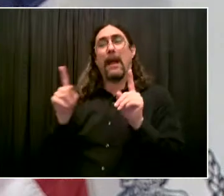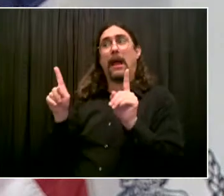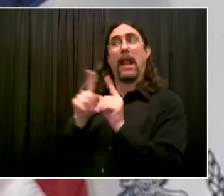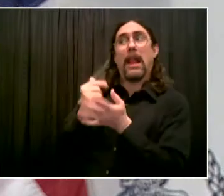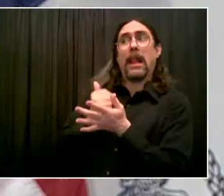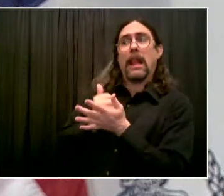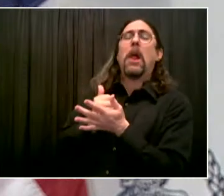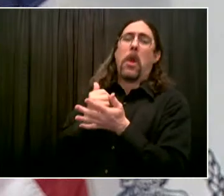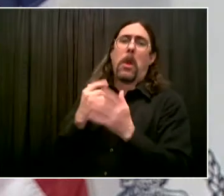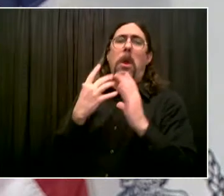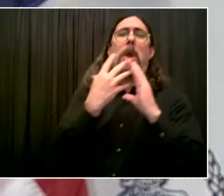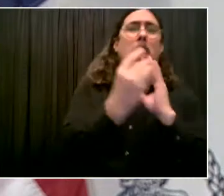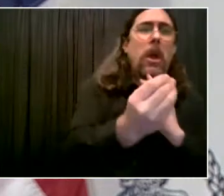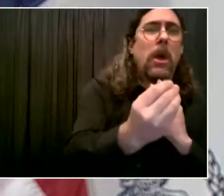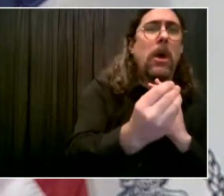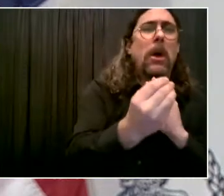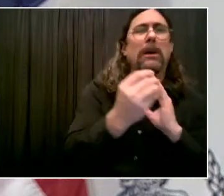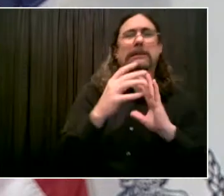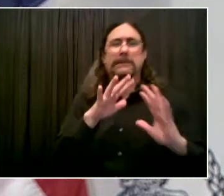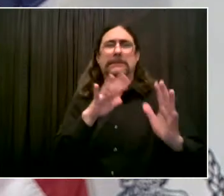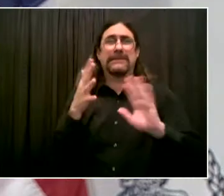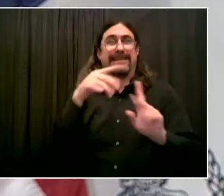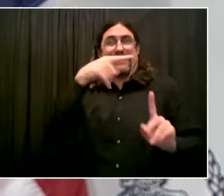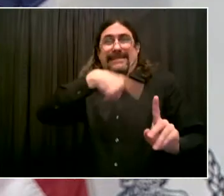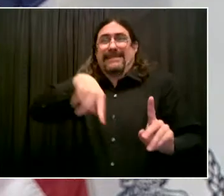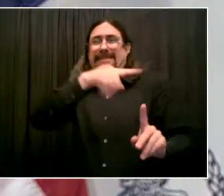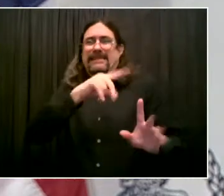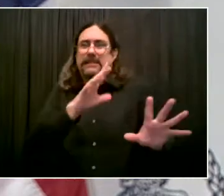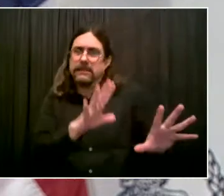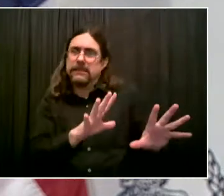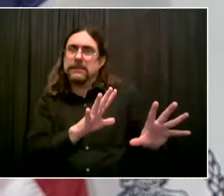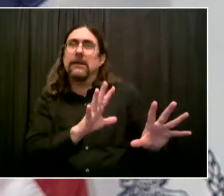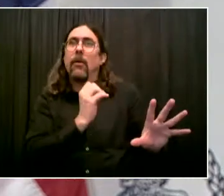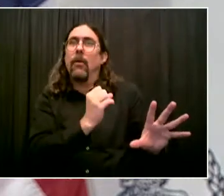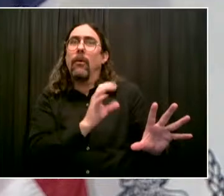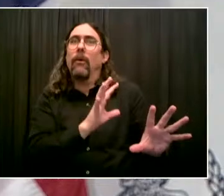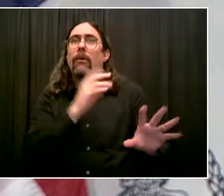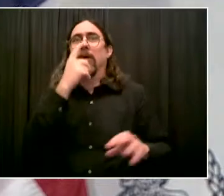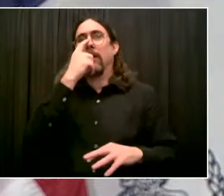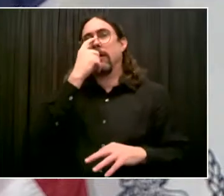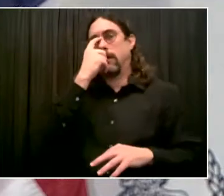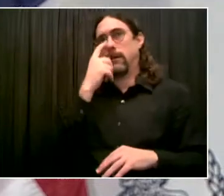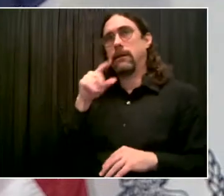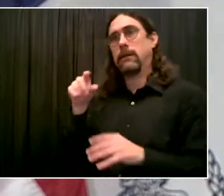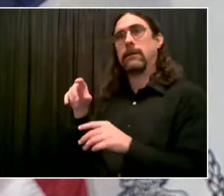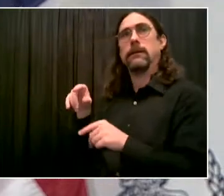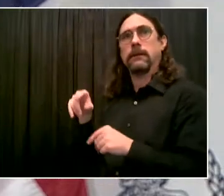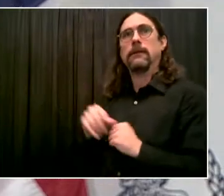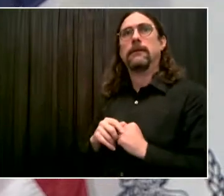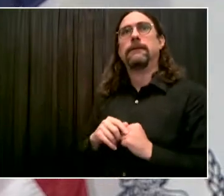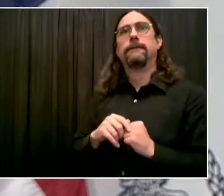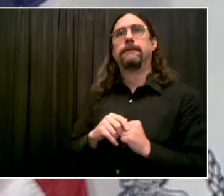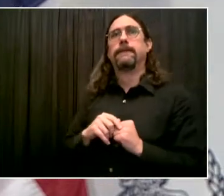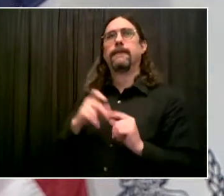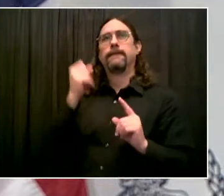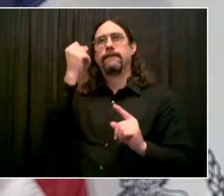AND IN SOME CASES WE ARE REACHING THEM NATURALLY OCCURRING RETIREMENT COMMUNITY RIGHT